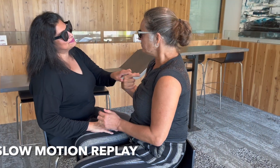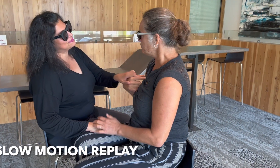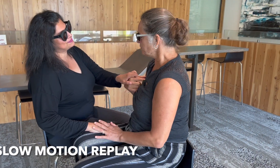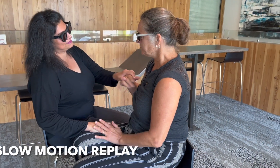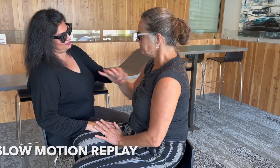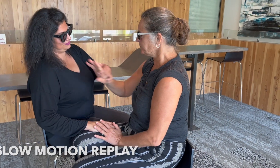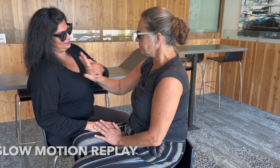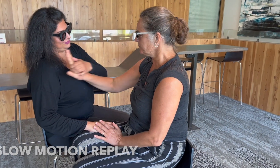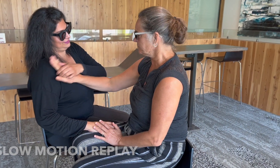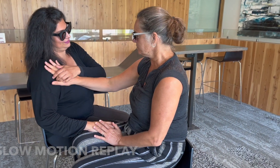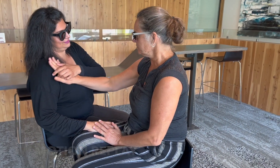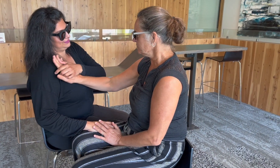Slow motion replay.